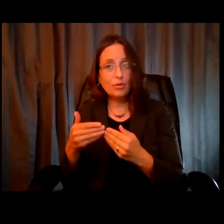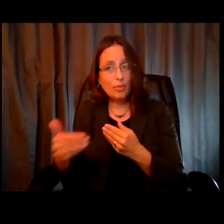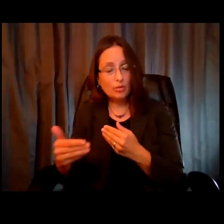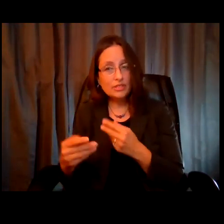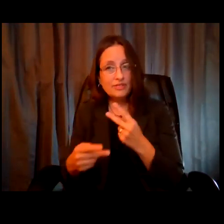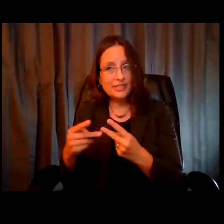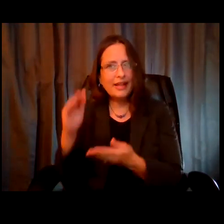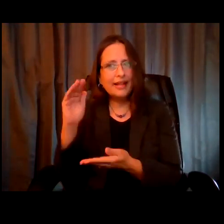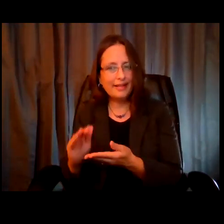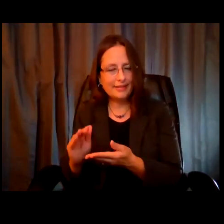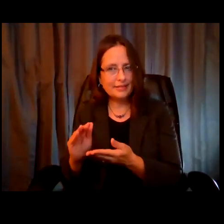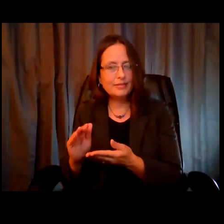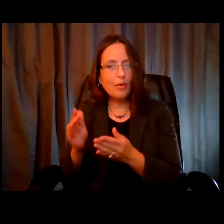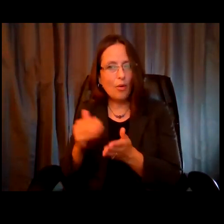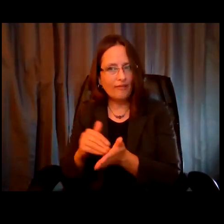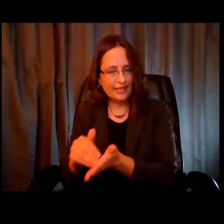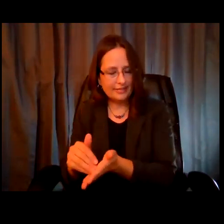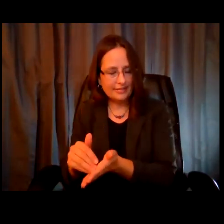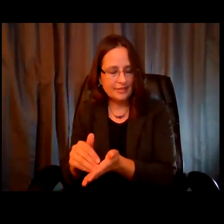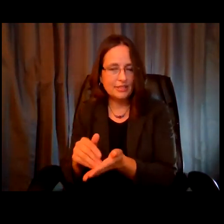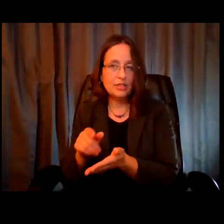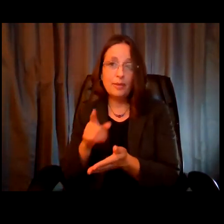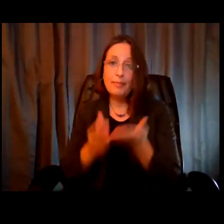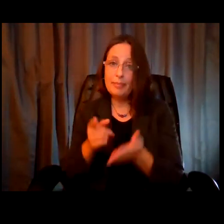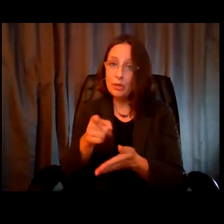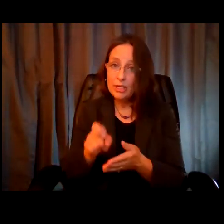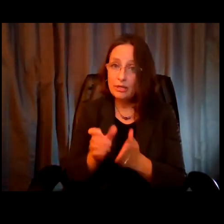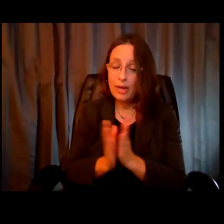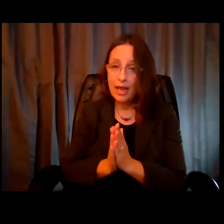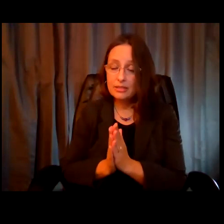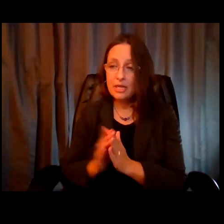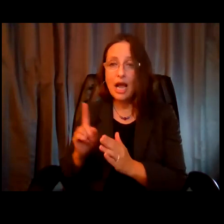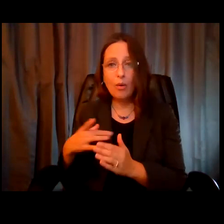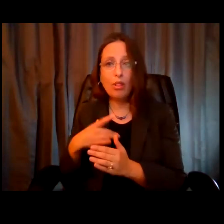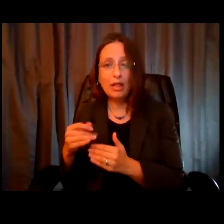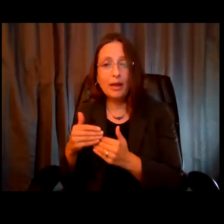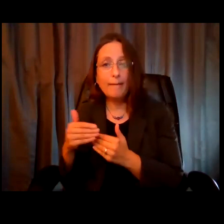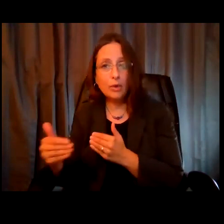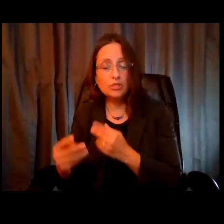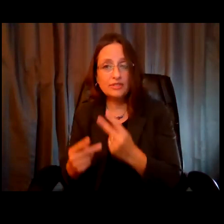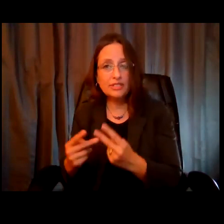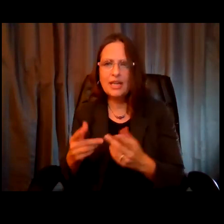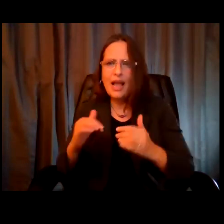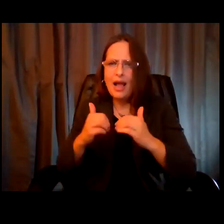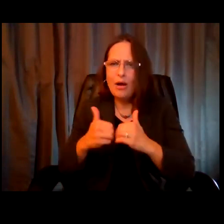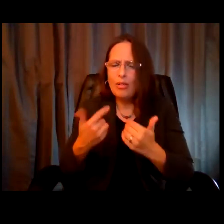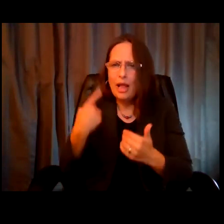Be ready to the on expected. Maybe there's a difficulty with the Wi-Fi, or your intelligent